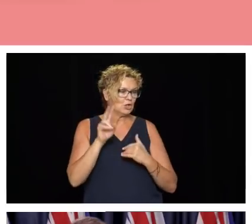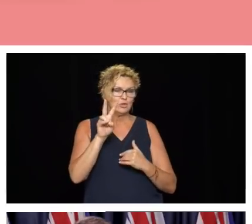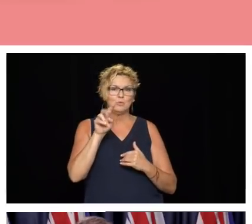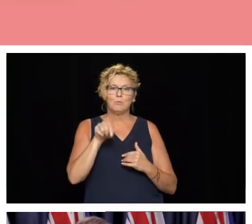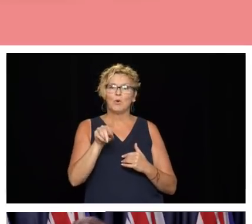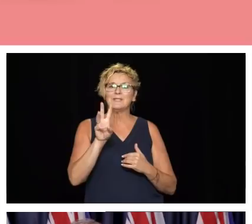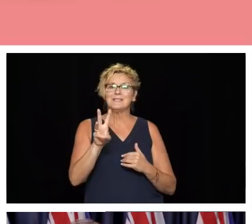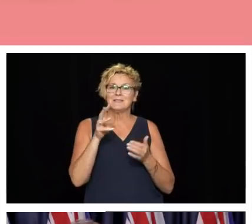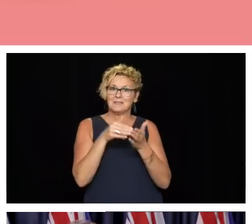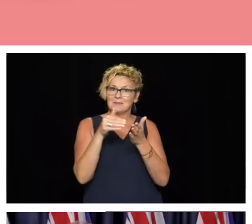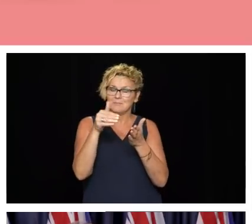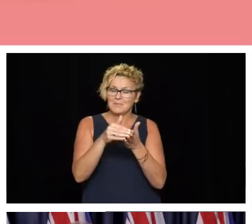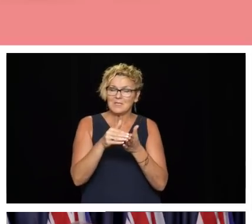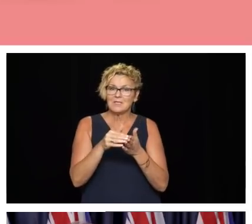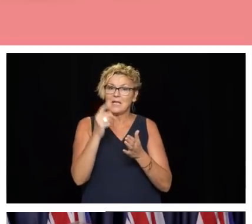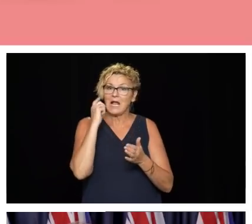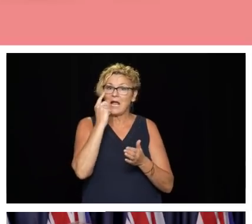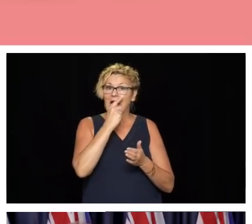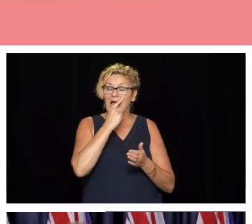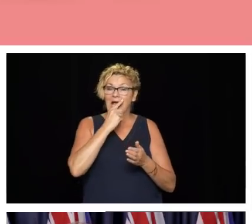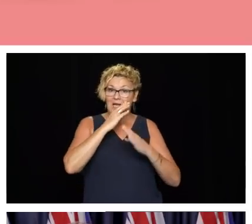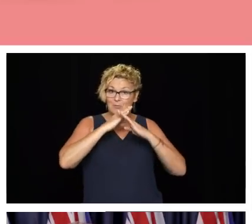and over 90 million pairs